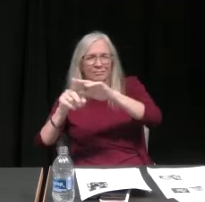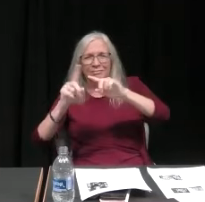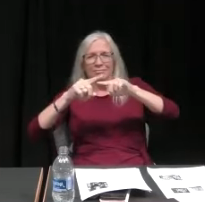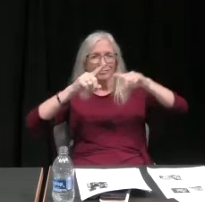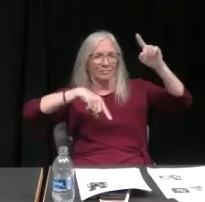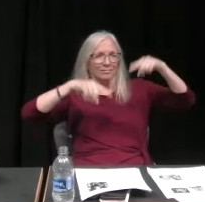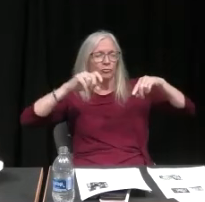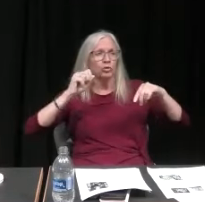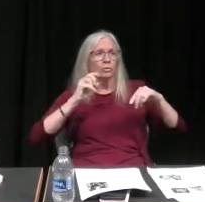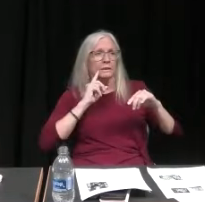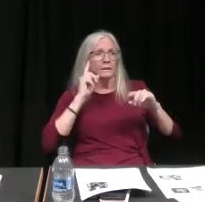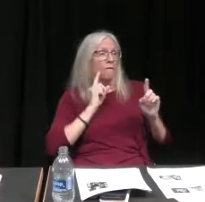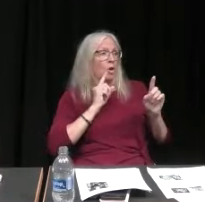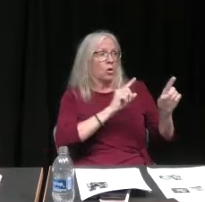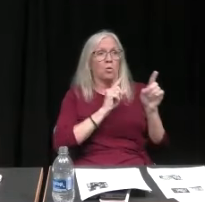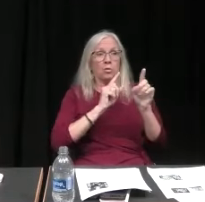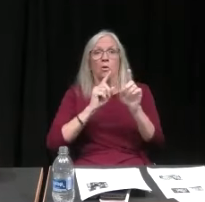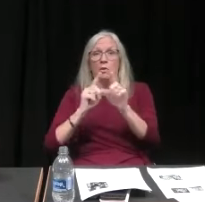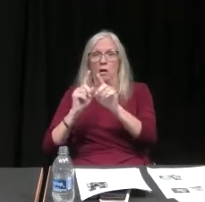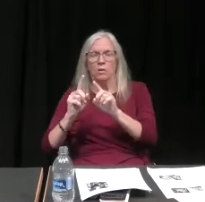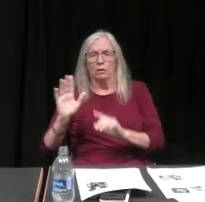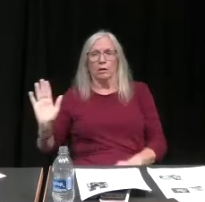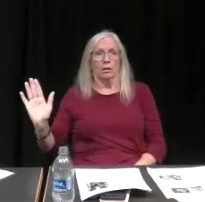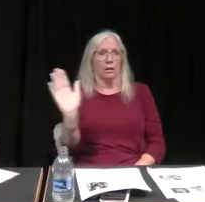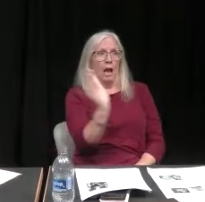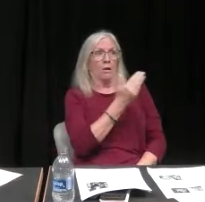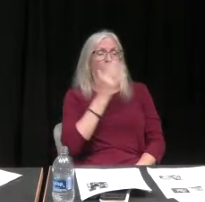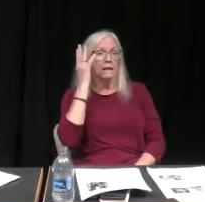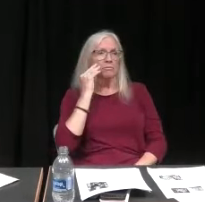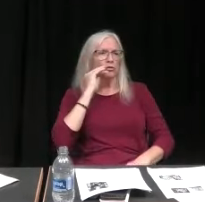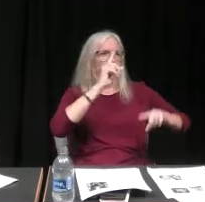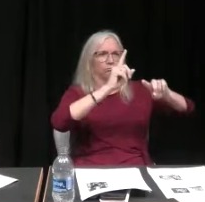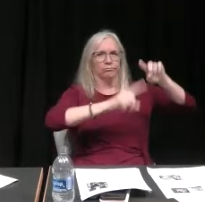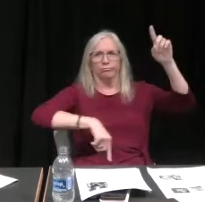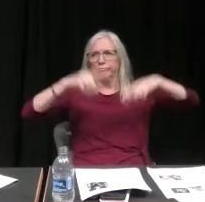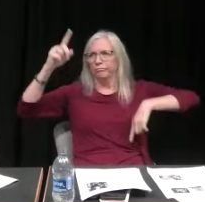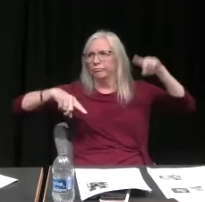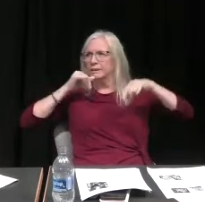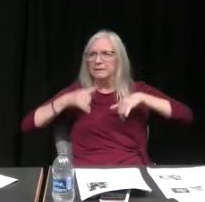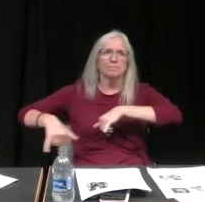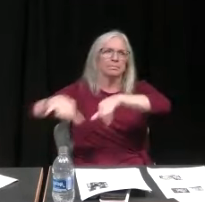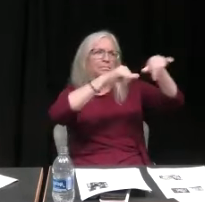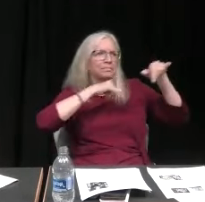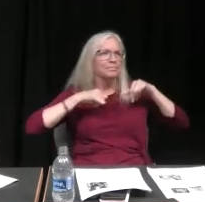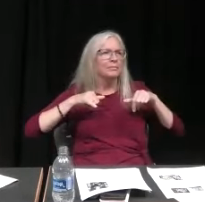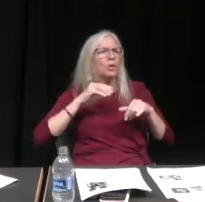of our identity and if you had access to sign language or if you didn't our experiences span